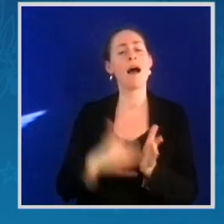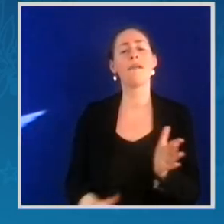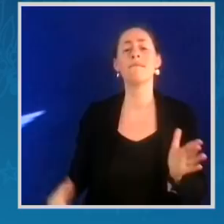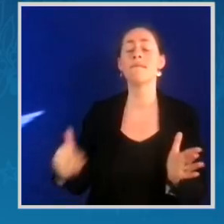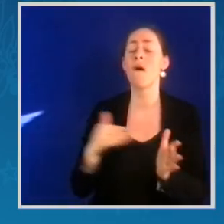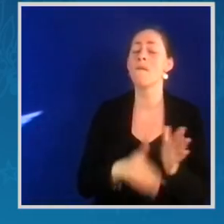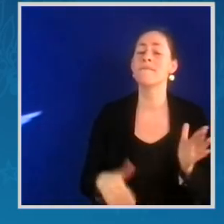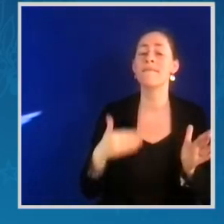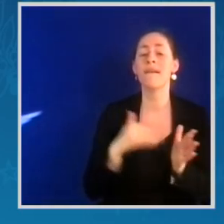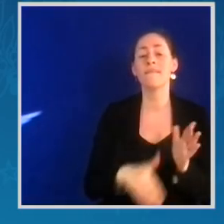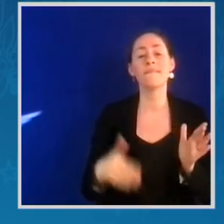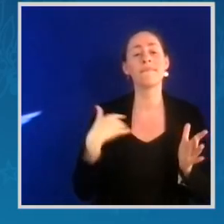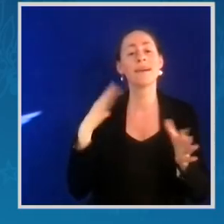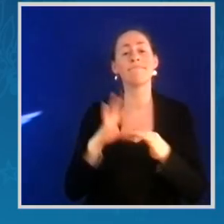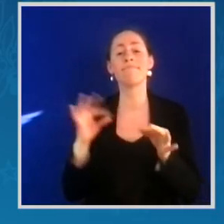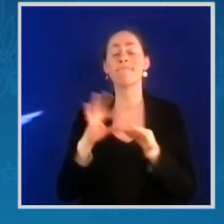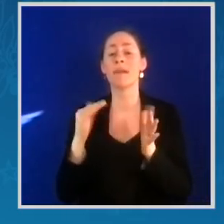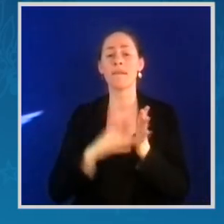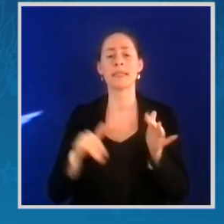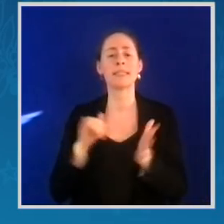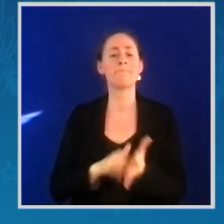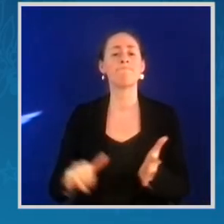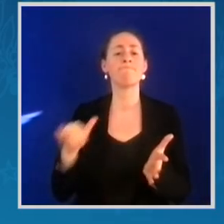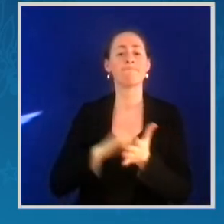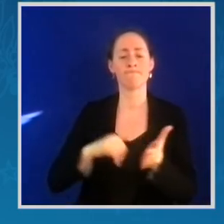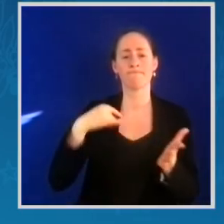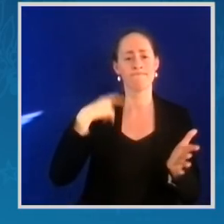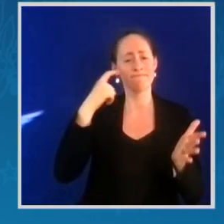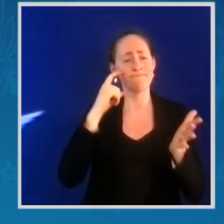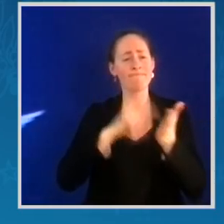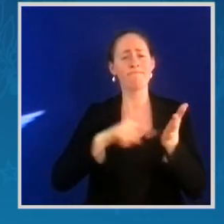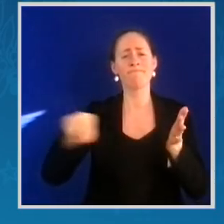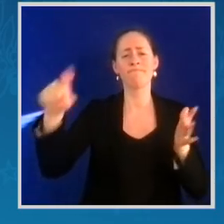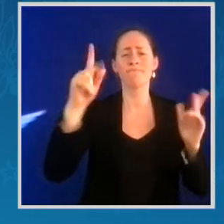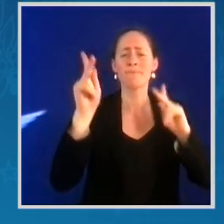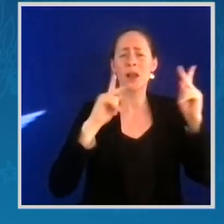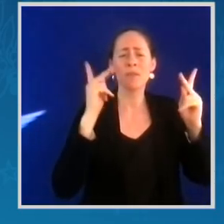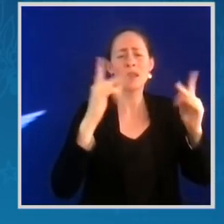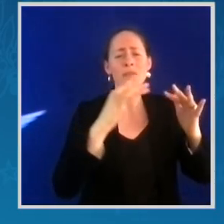who represent a broad swath of people, of every stature, every cohort, if you will,